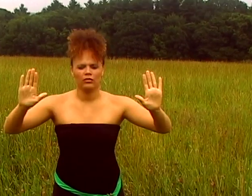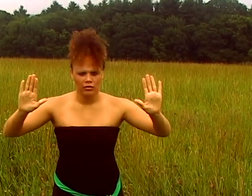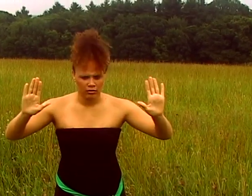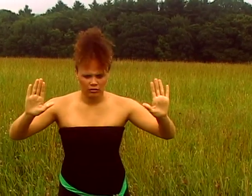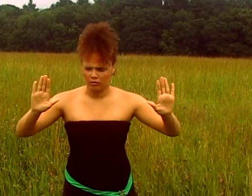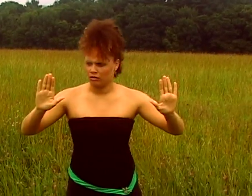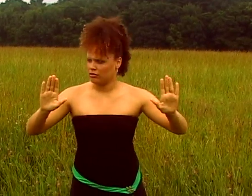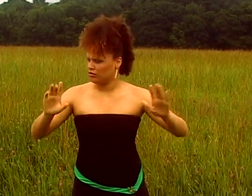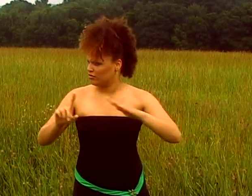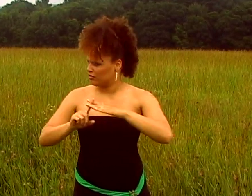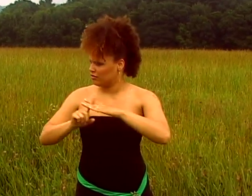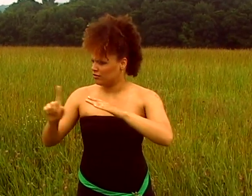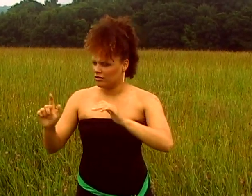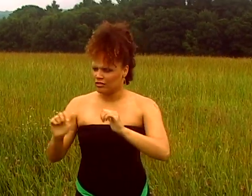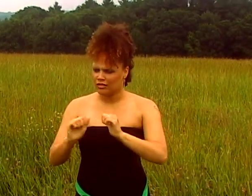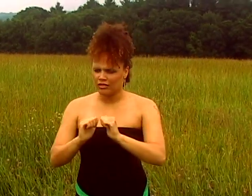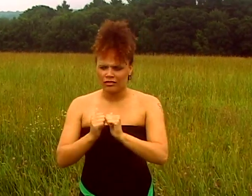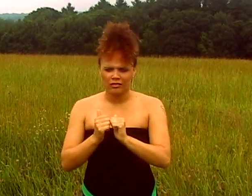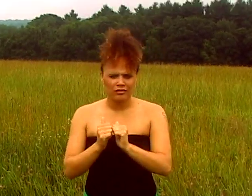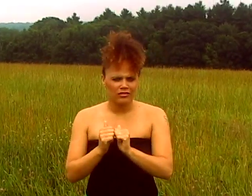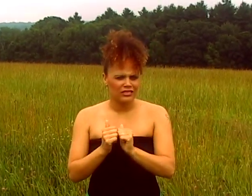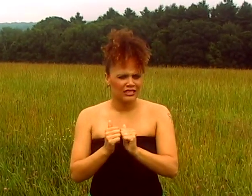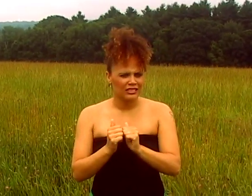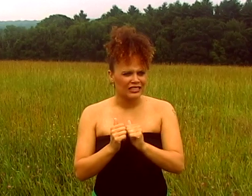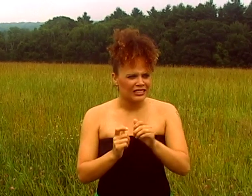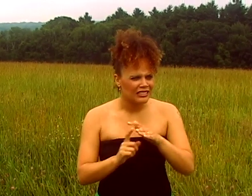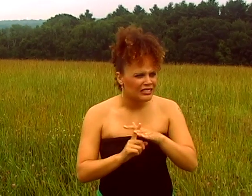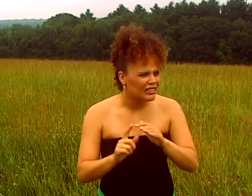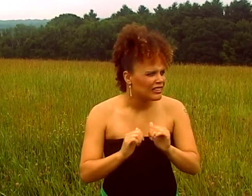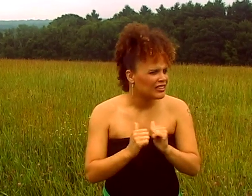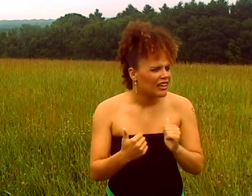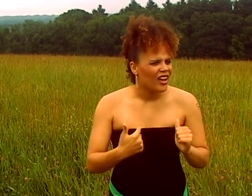Fast and free, fast and --